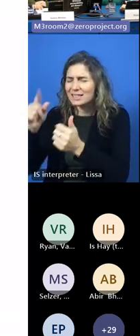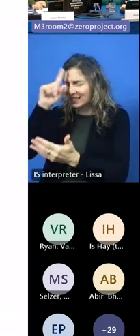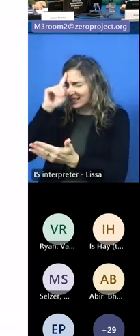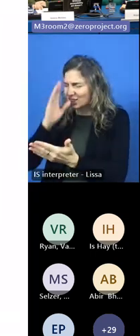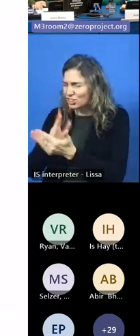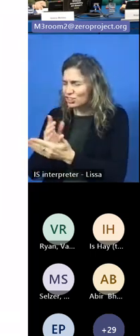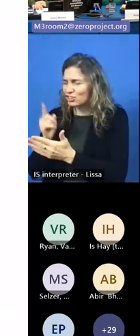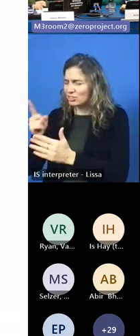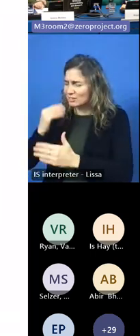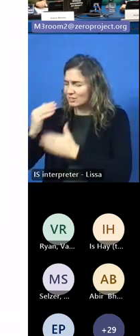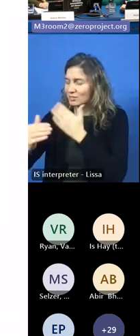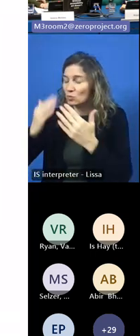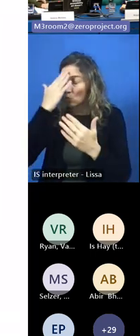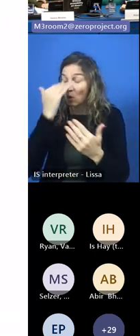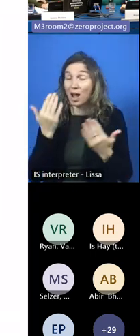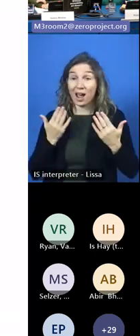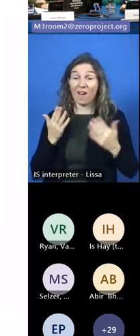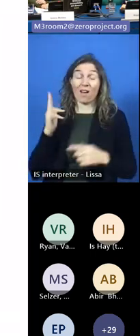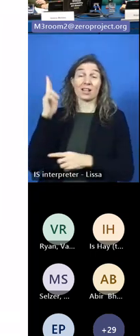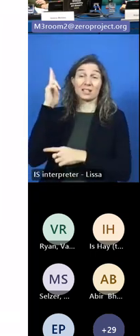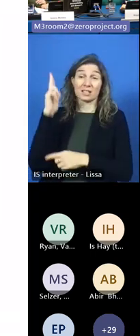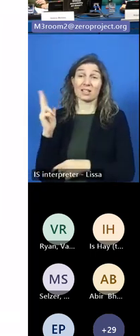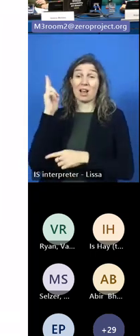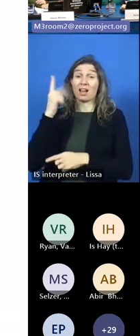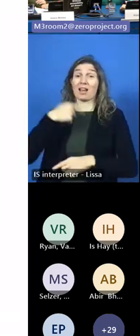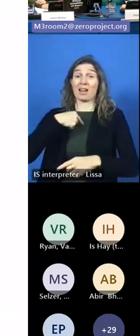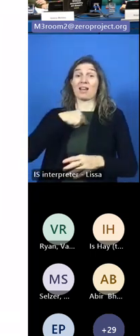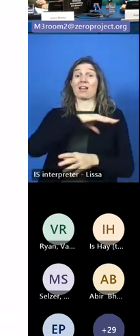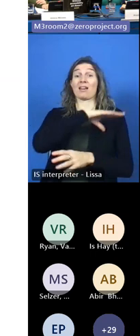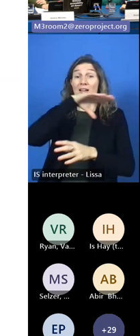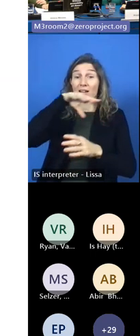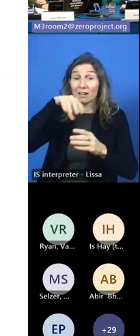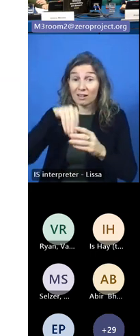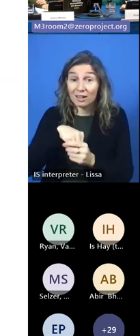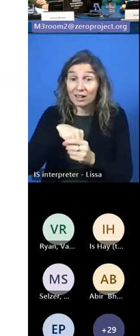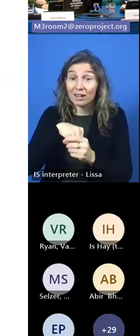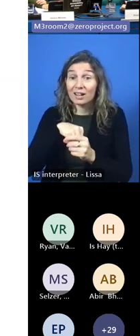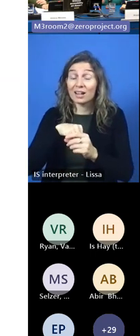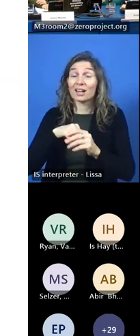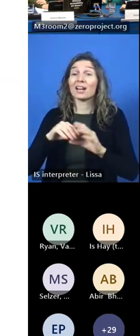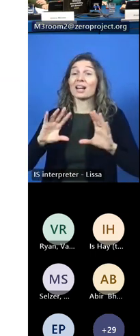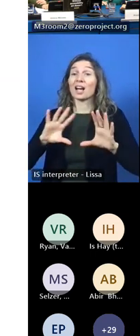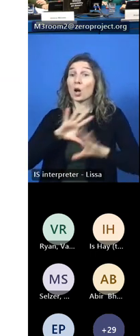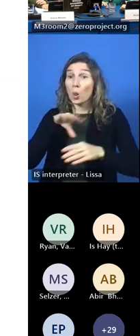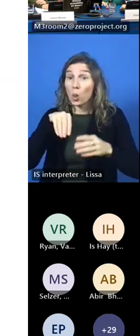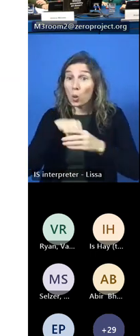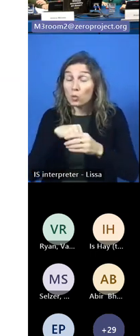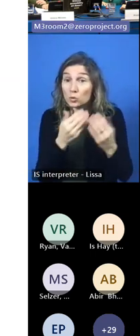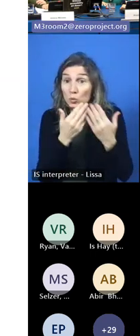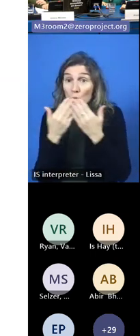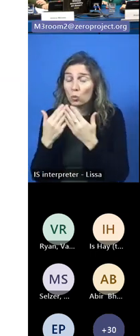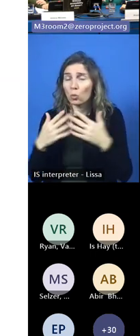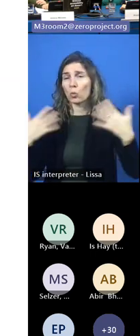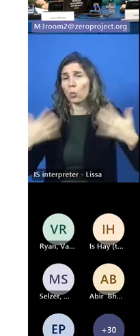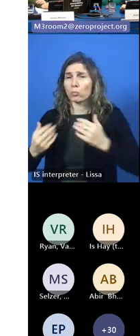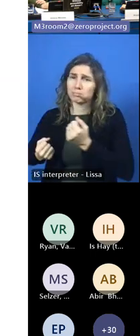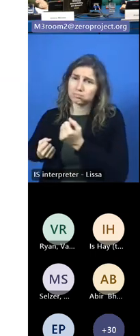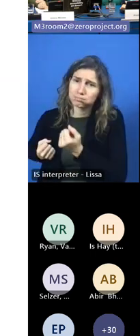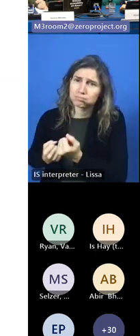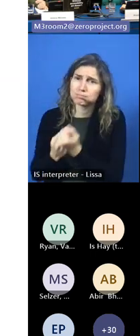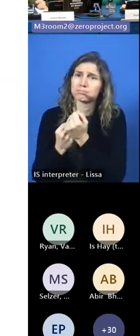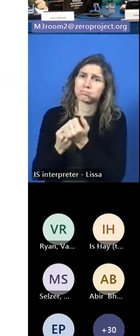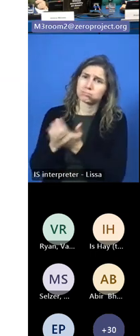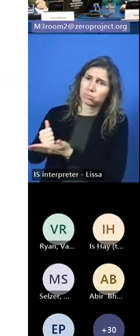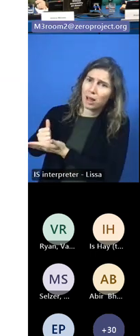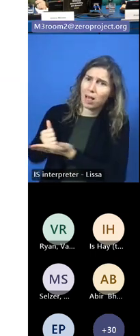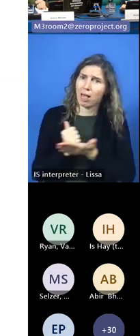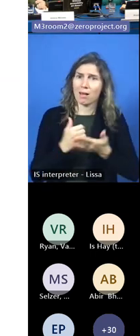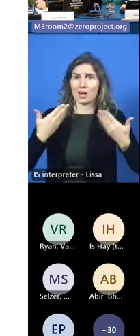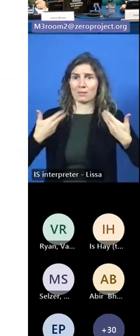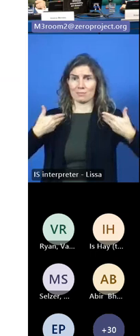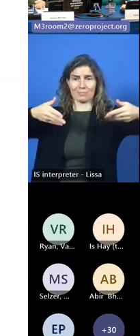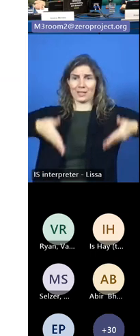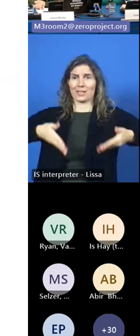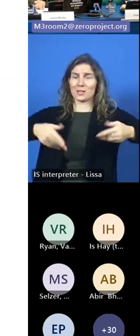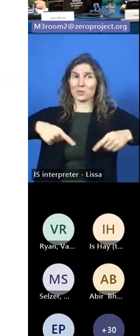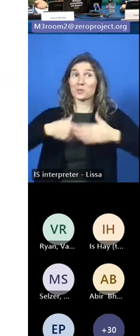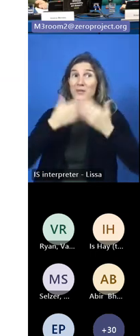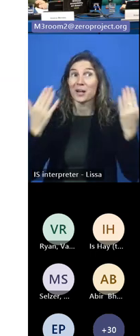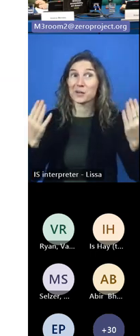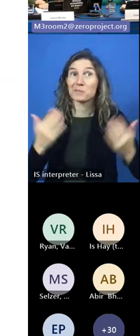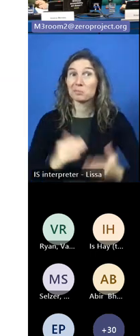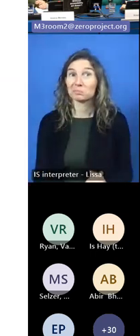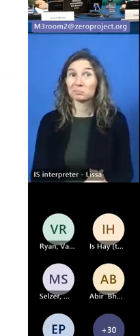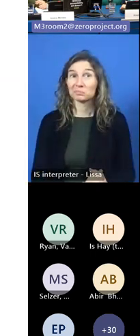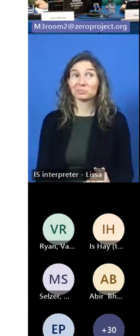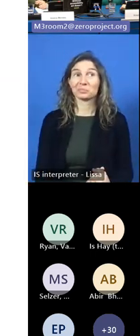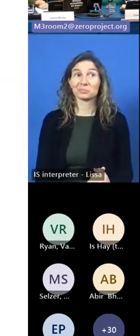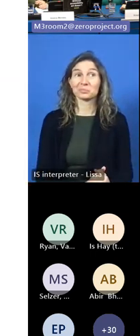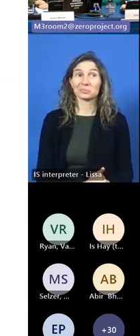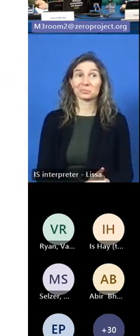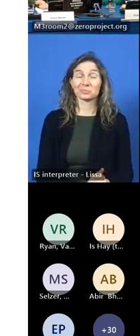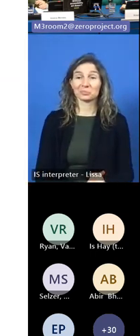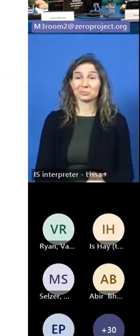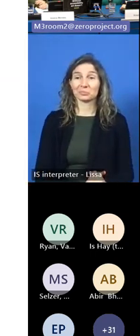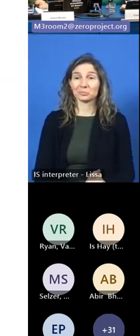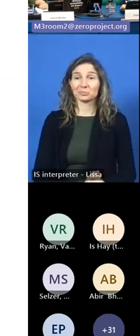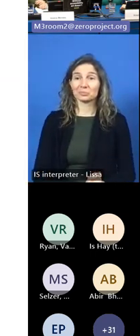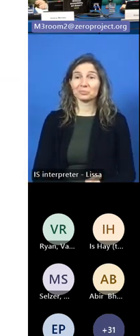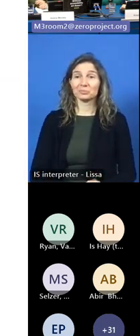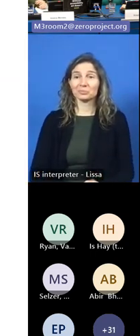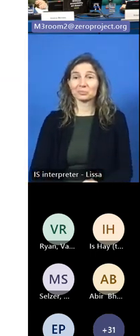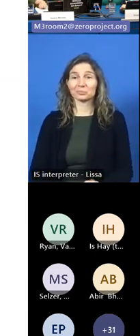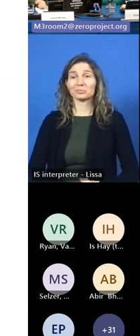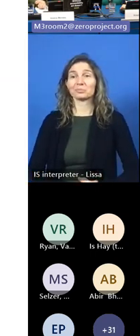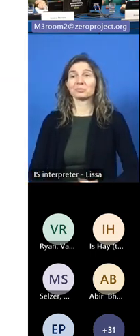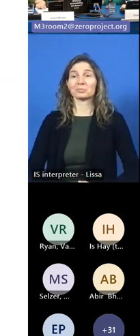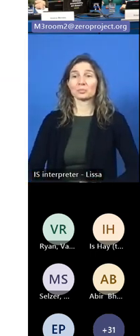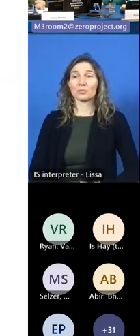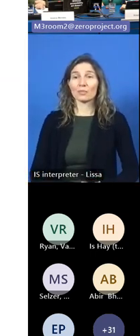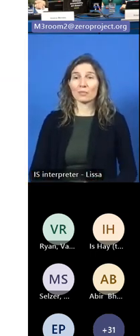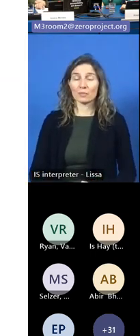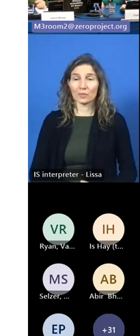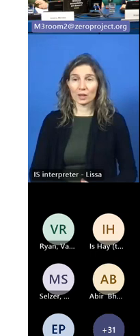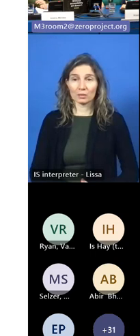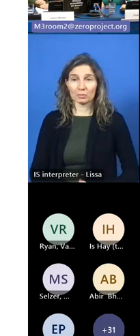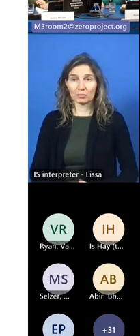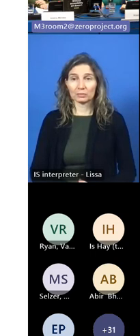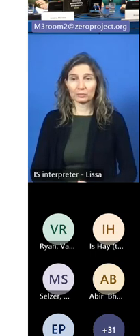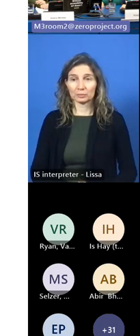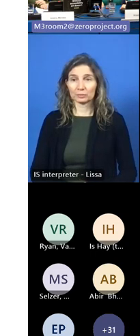and the starting point for everything that I'm going to speak about today.